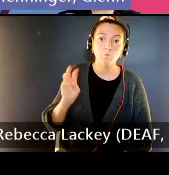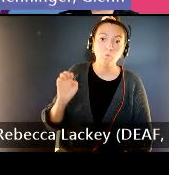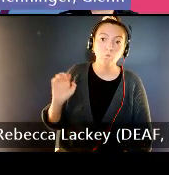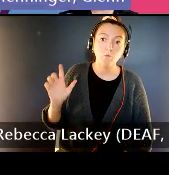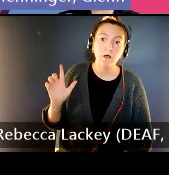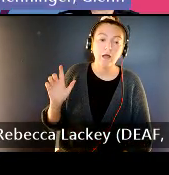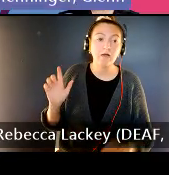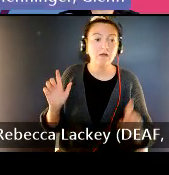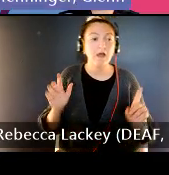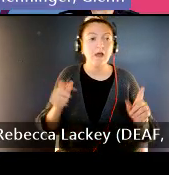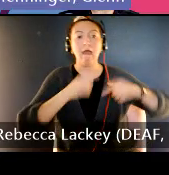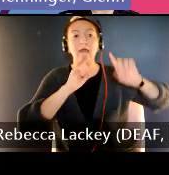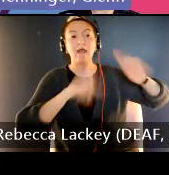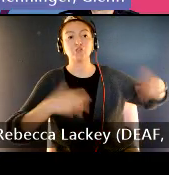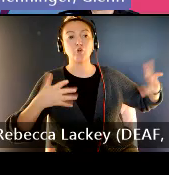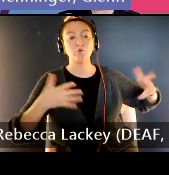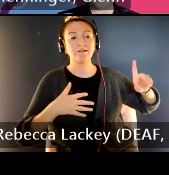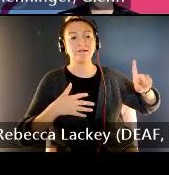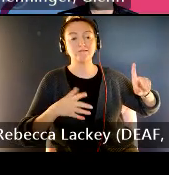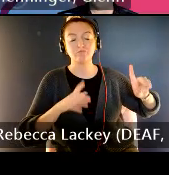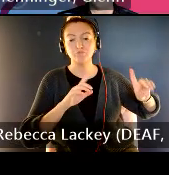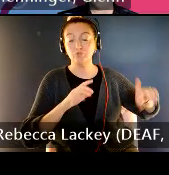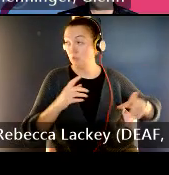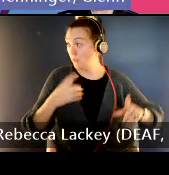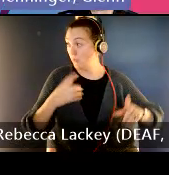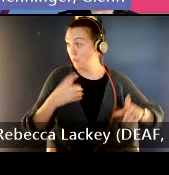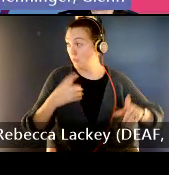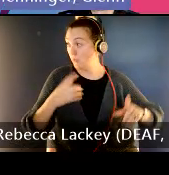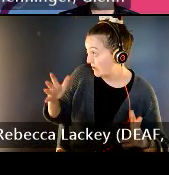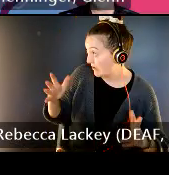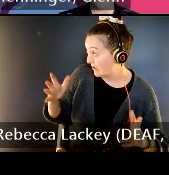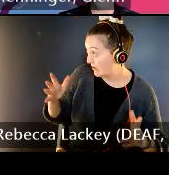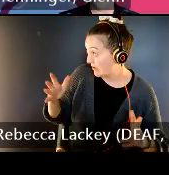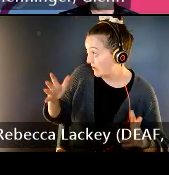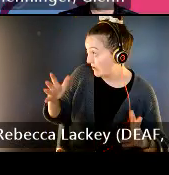I've put an answer in the chat. John. Oh, you did OK that there you go. Thank you very much.